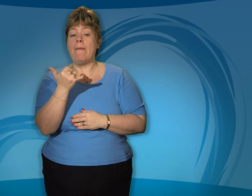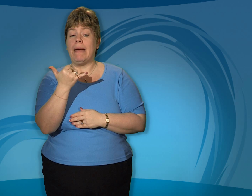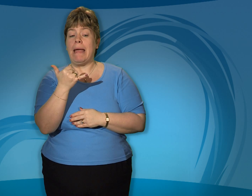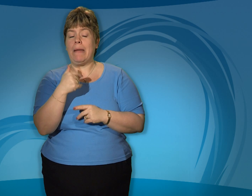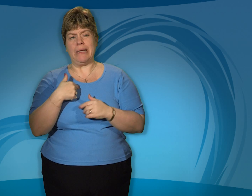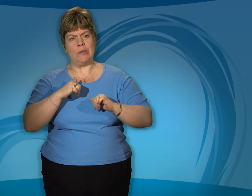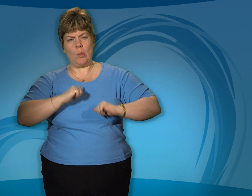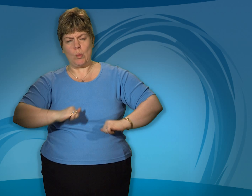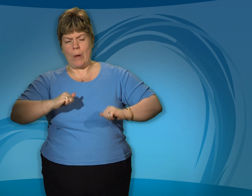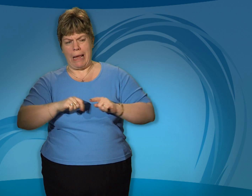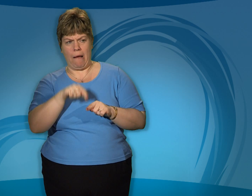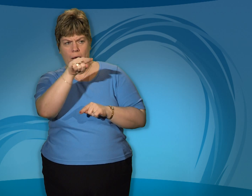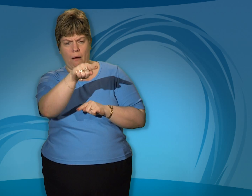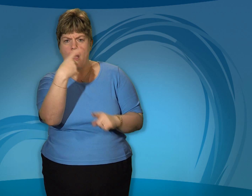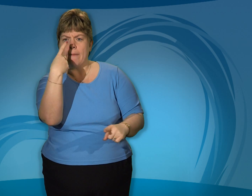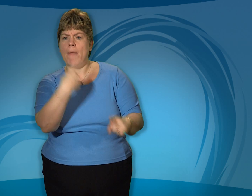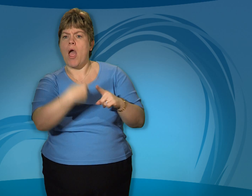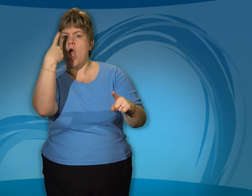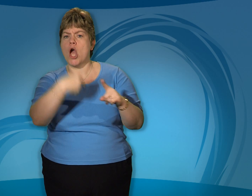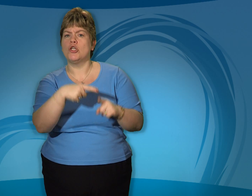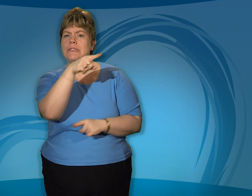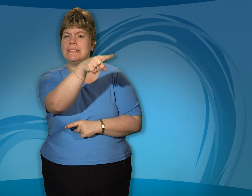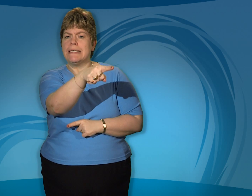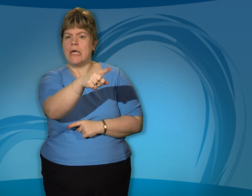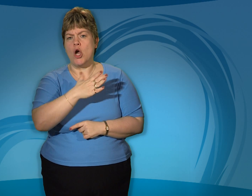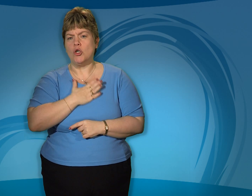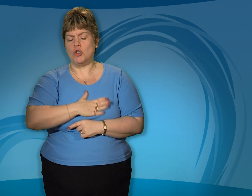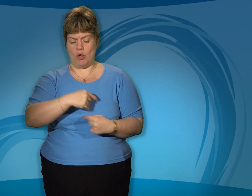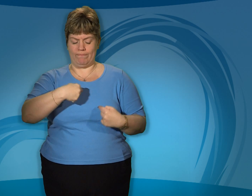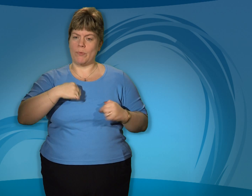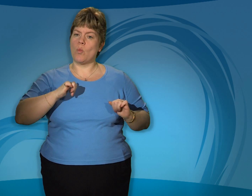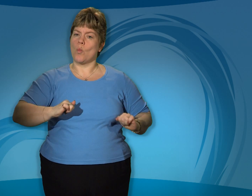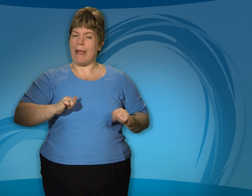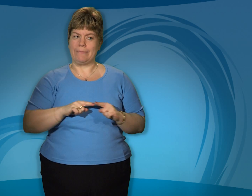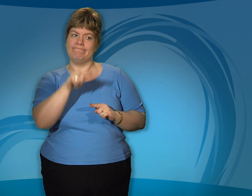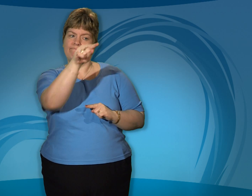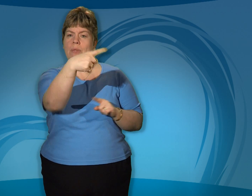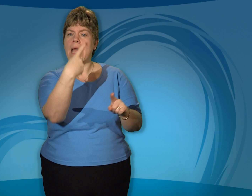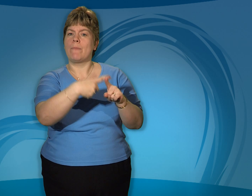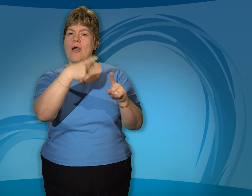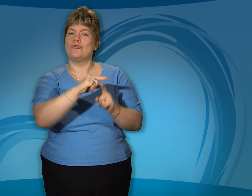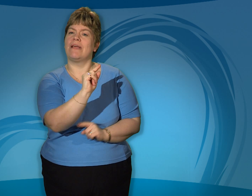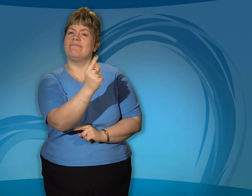However, sometimes we may have to attend to emergencies, which must take priority